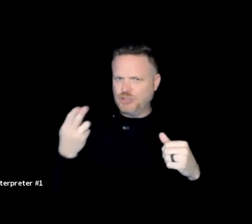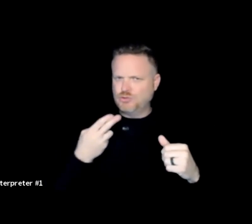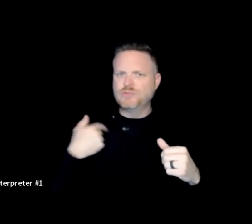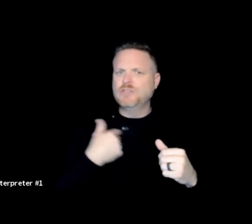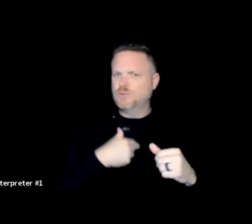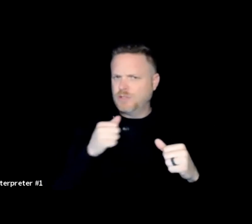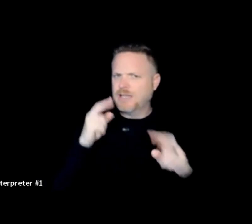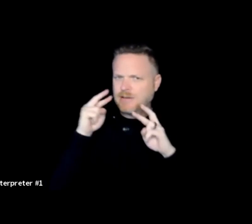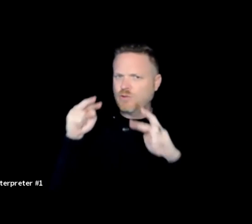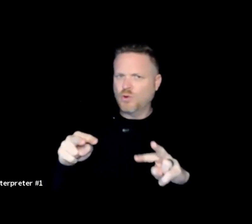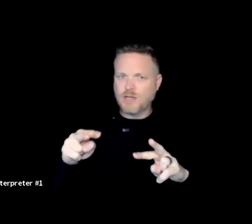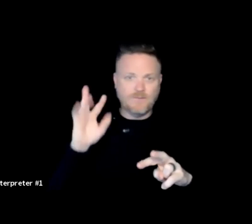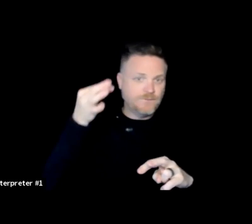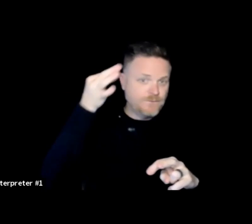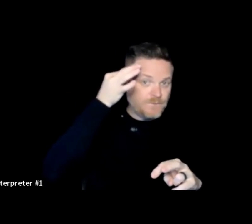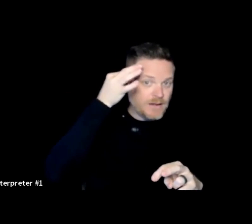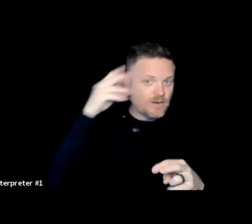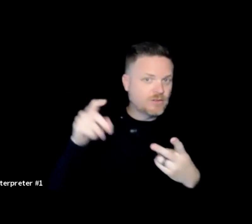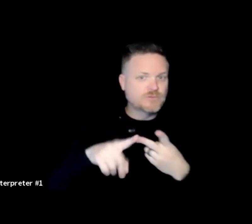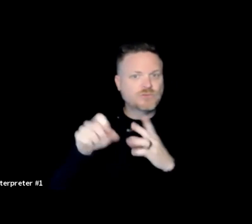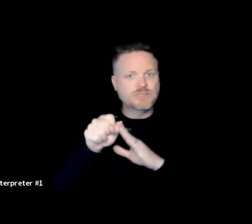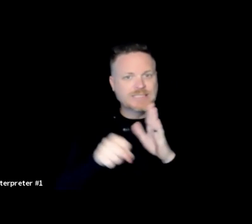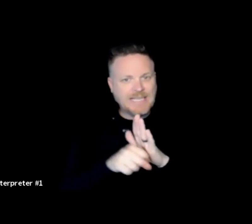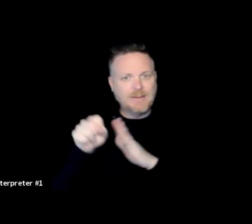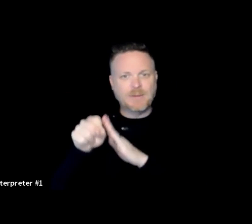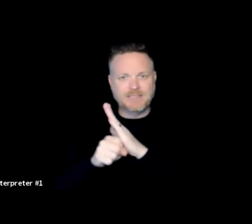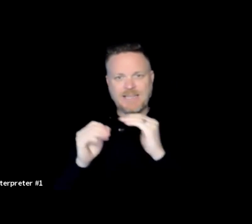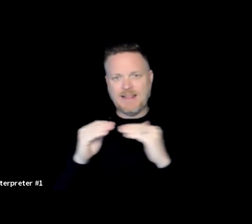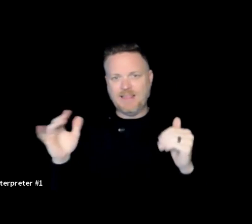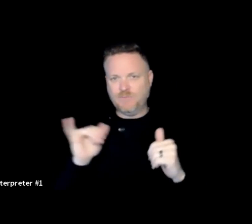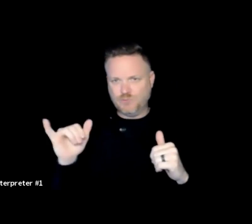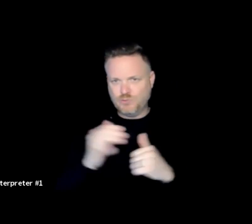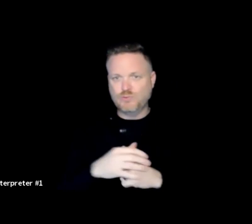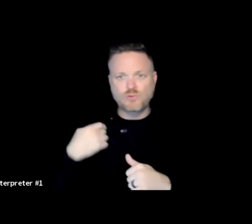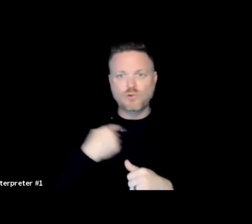federally and on a state by state level. For instance, we have the ADA passed